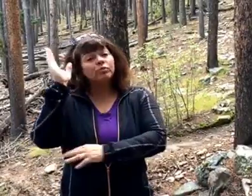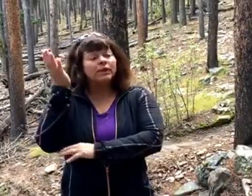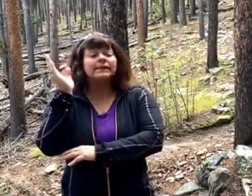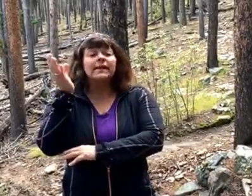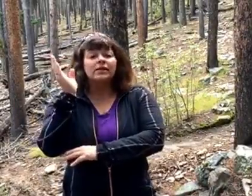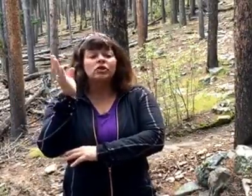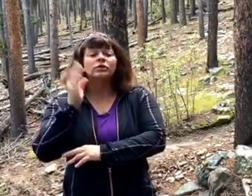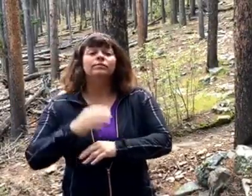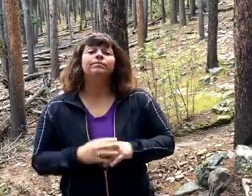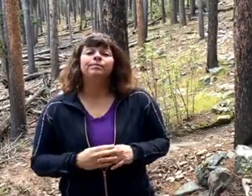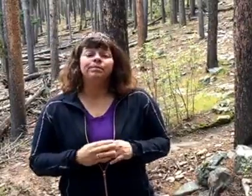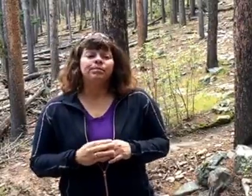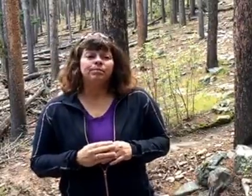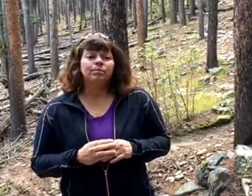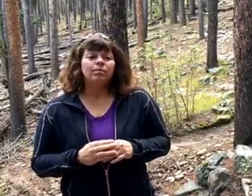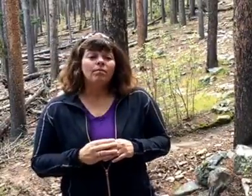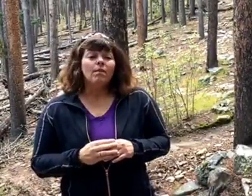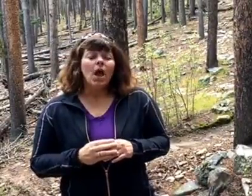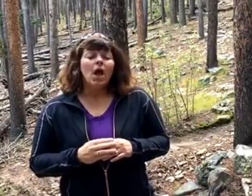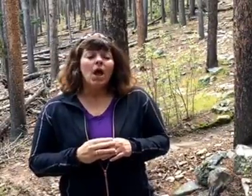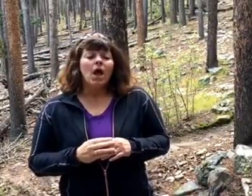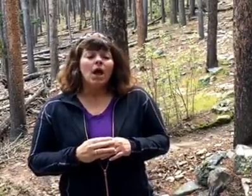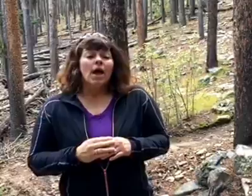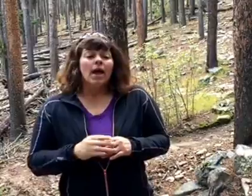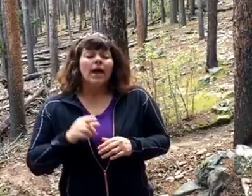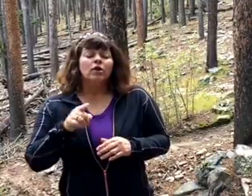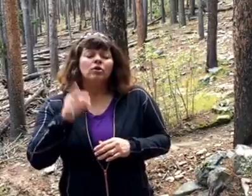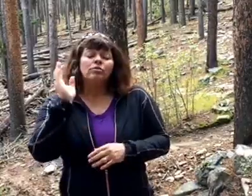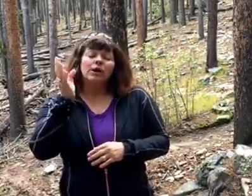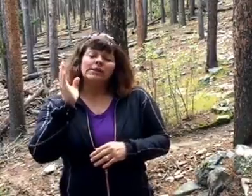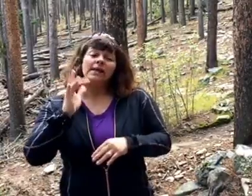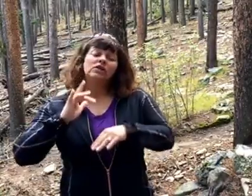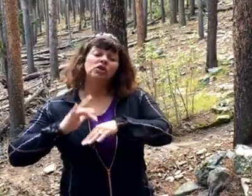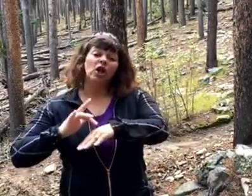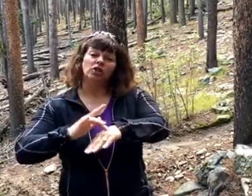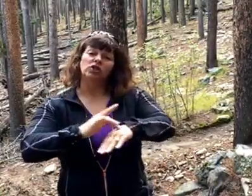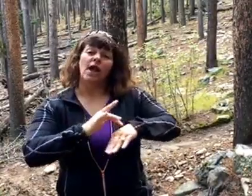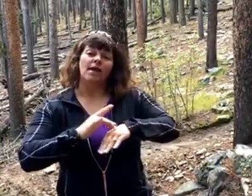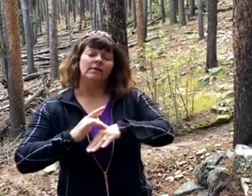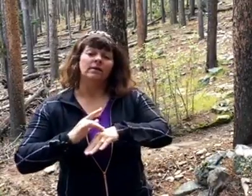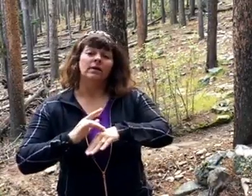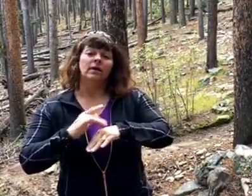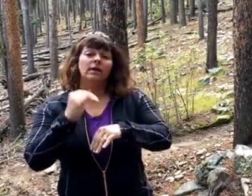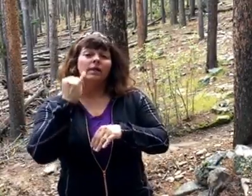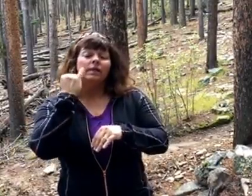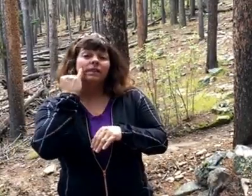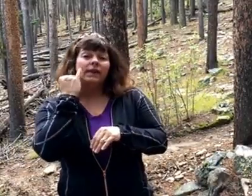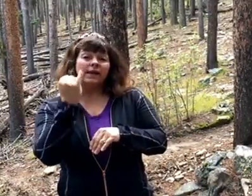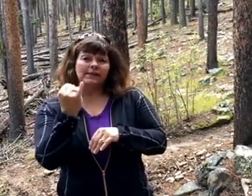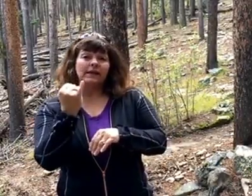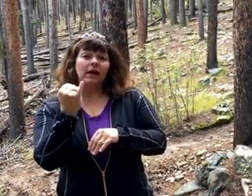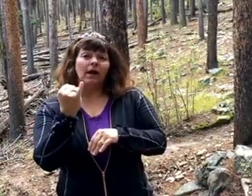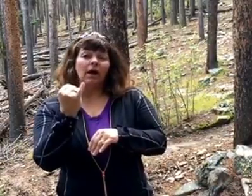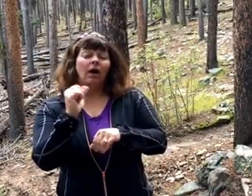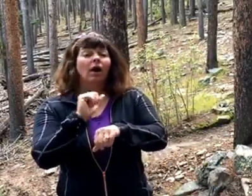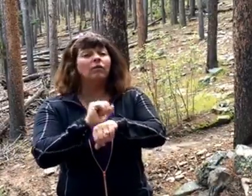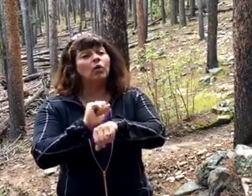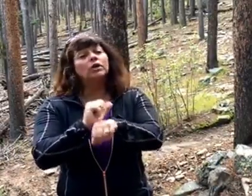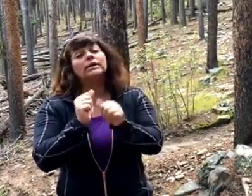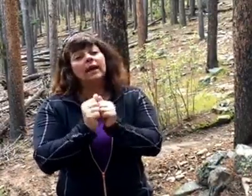presentation and her presentation touched on the idea of working together